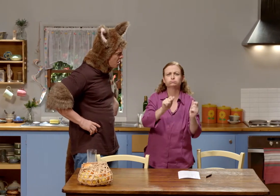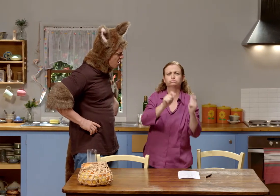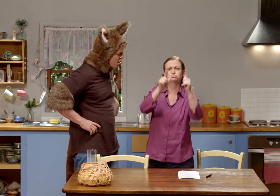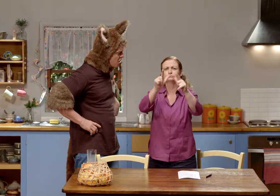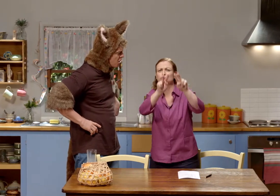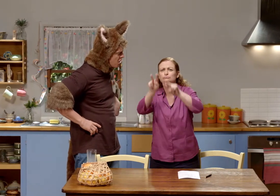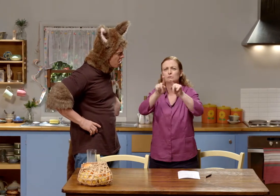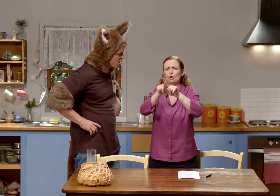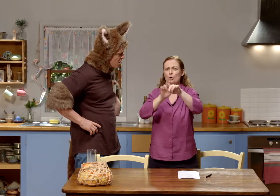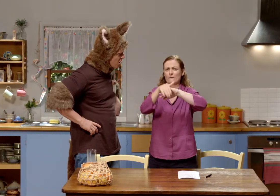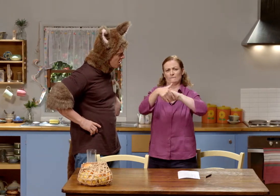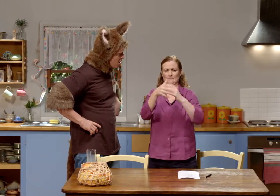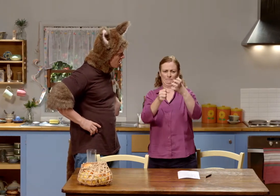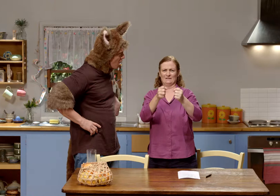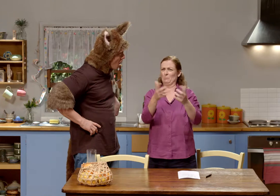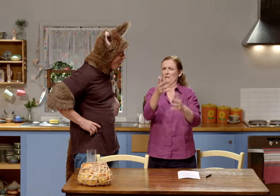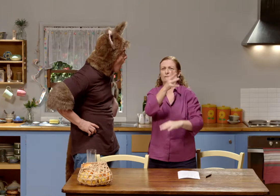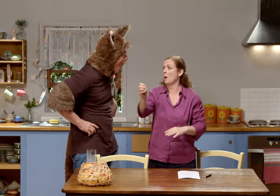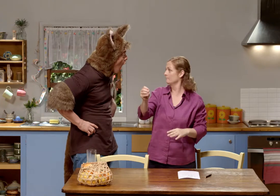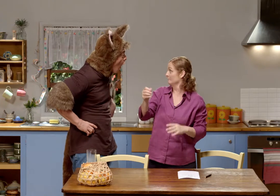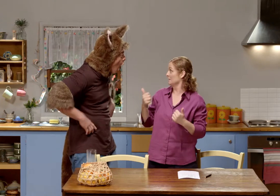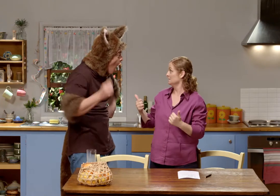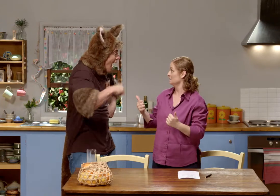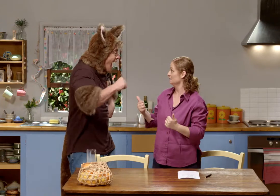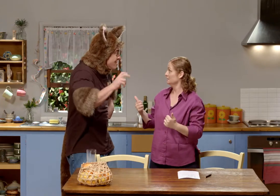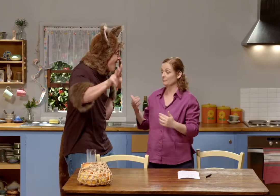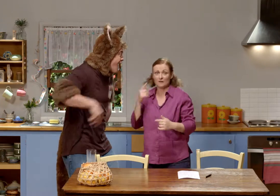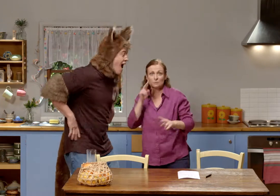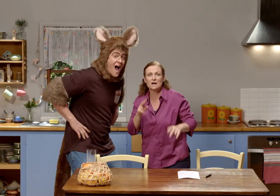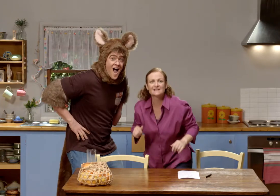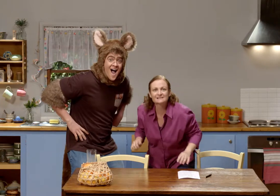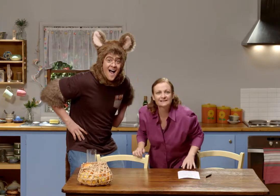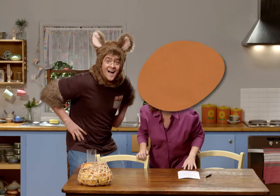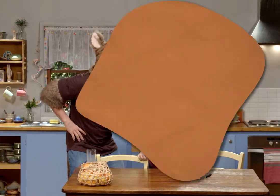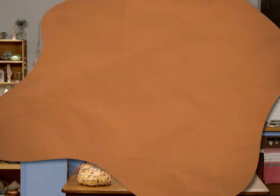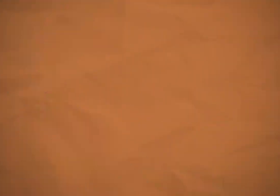learning about where milk comes from? Yeah let's watch.